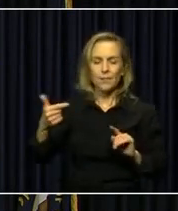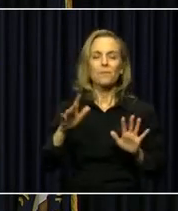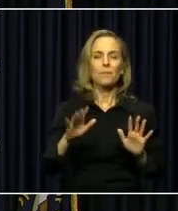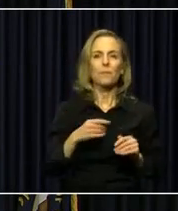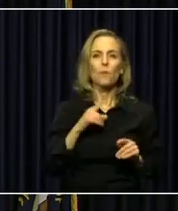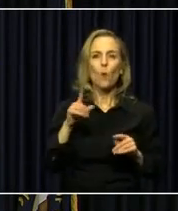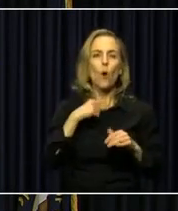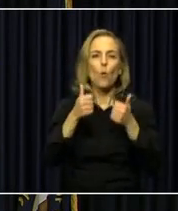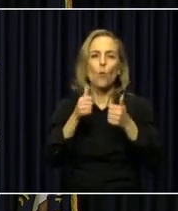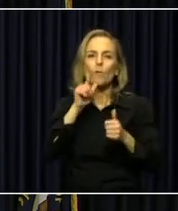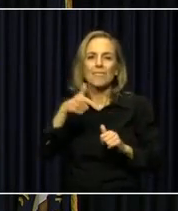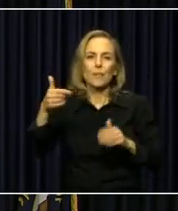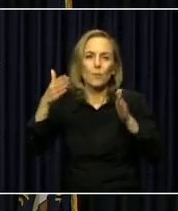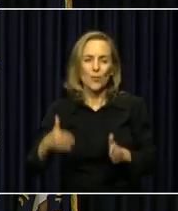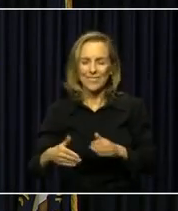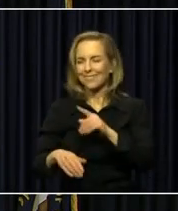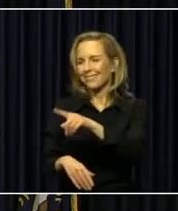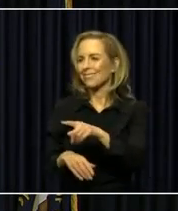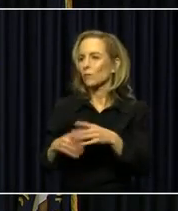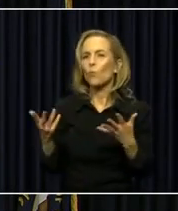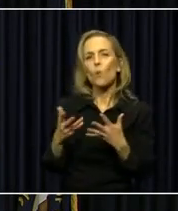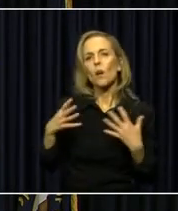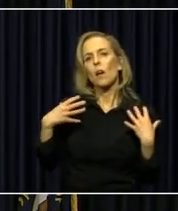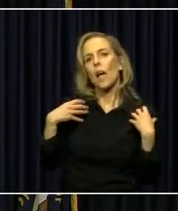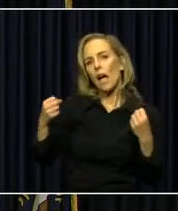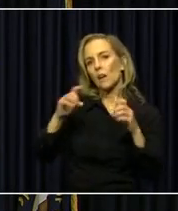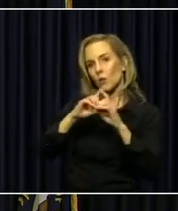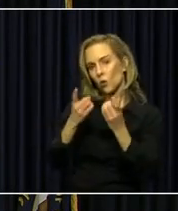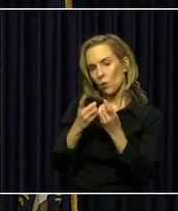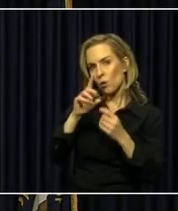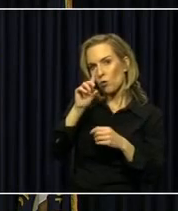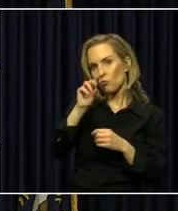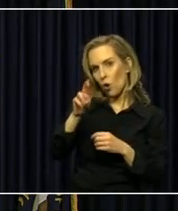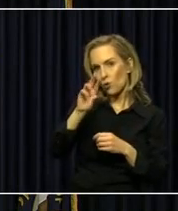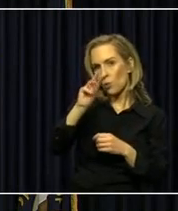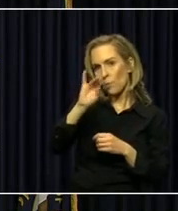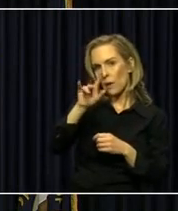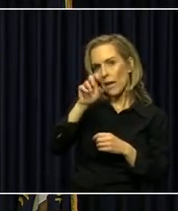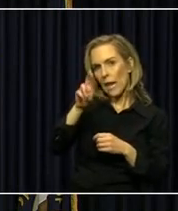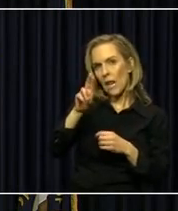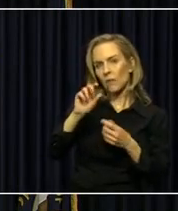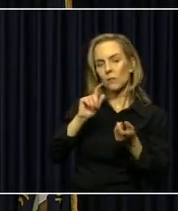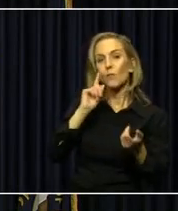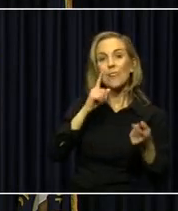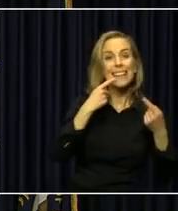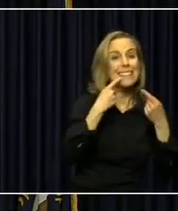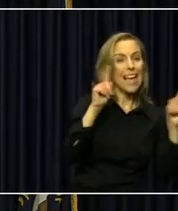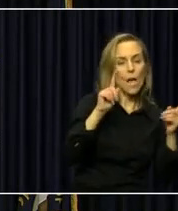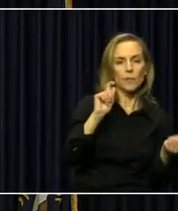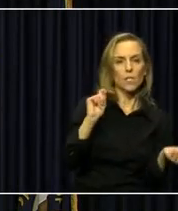WE PROVIDED THAT, THAT COMMENT.